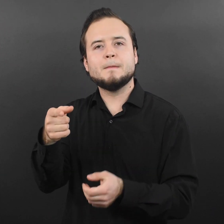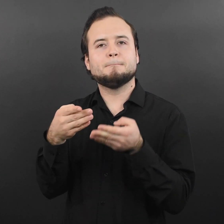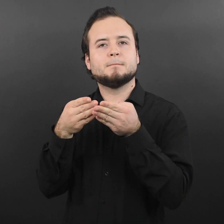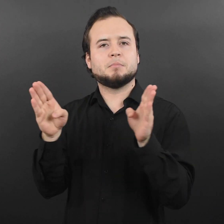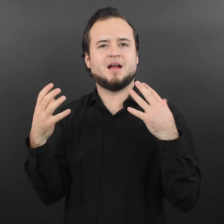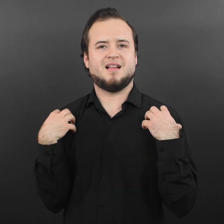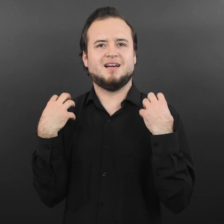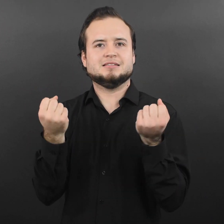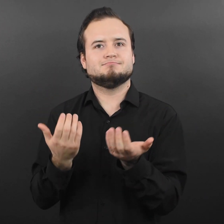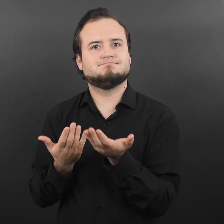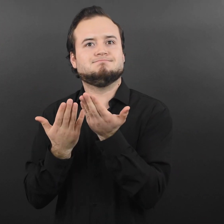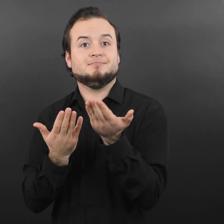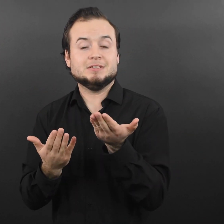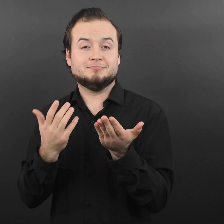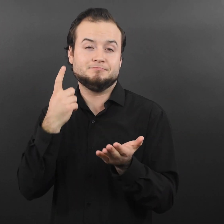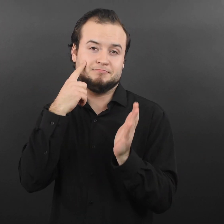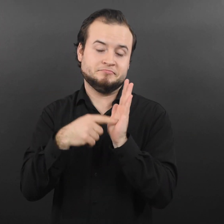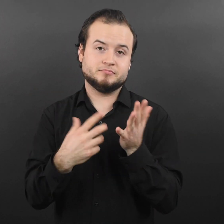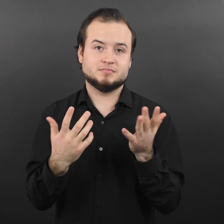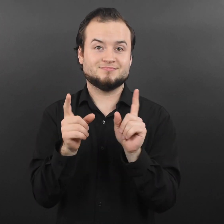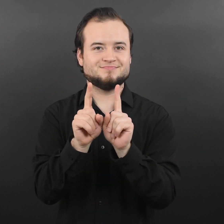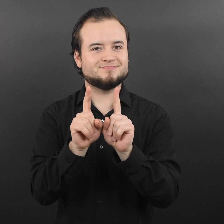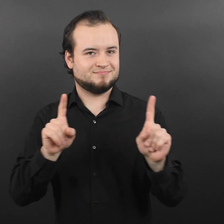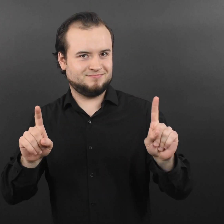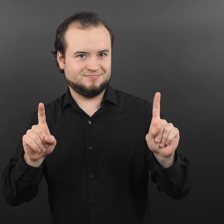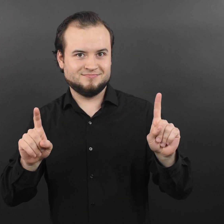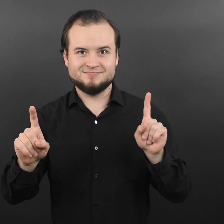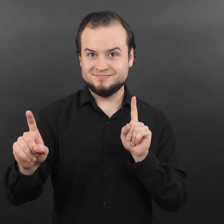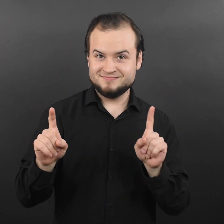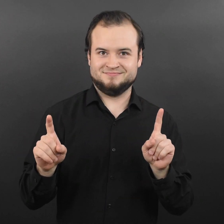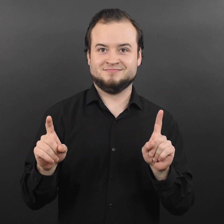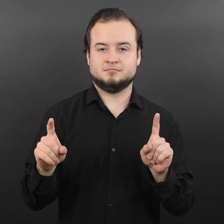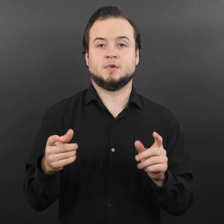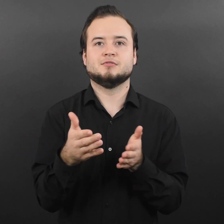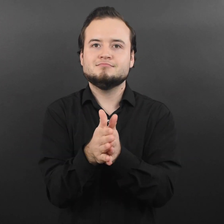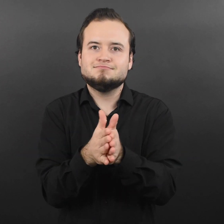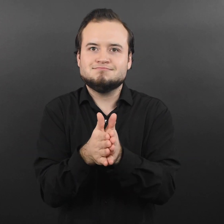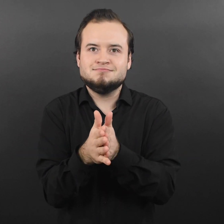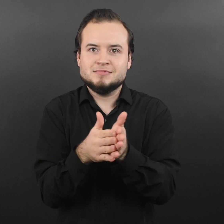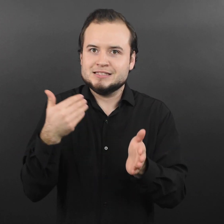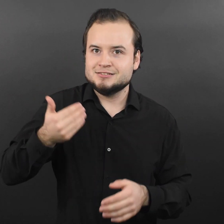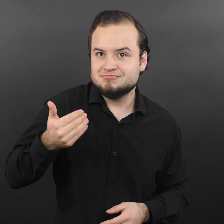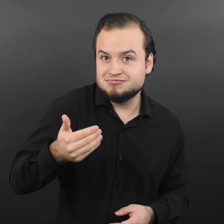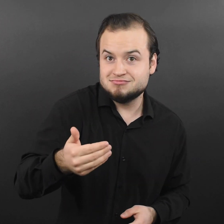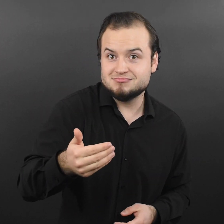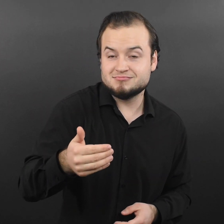health recommendations (like staying 6 feet from others and washing your hands often)